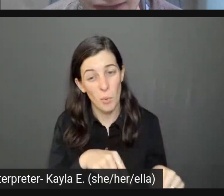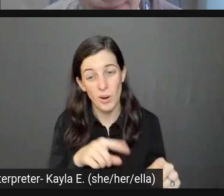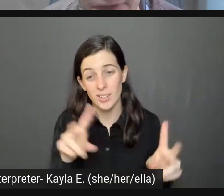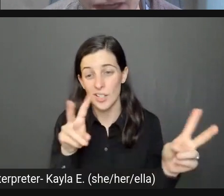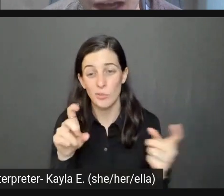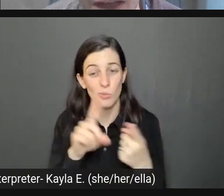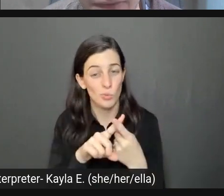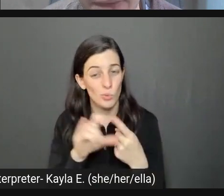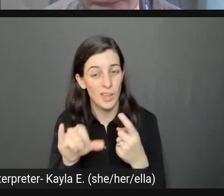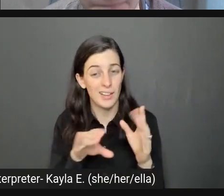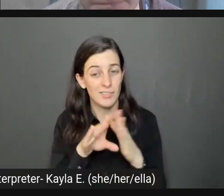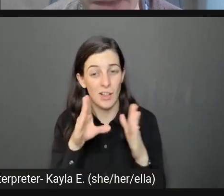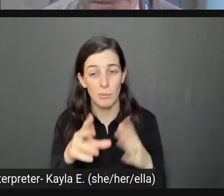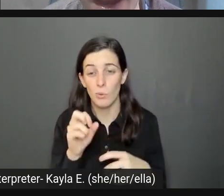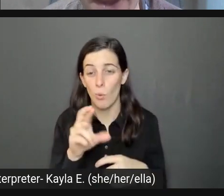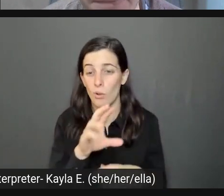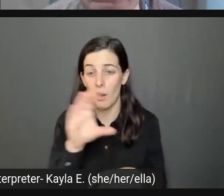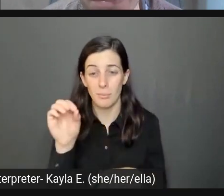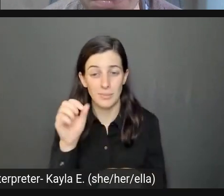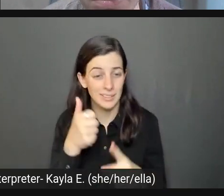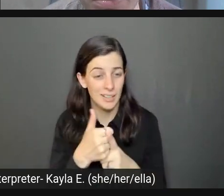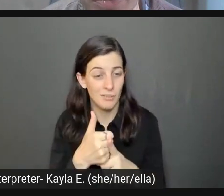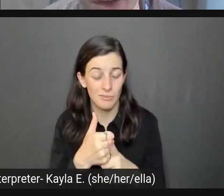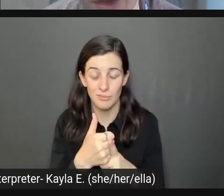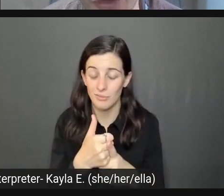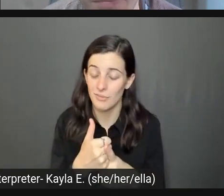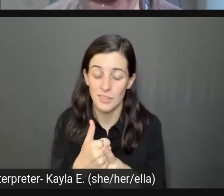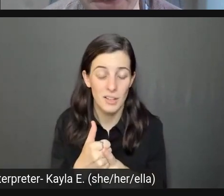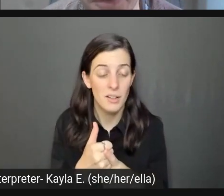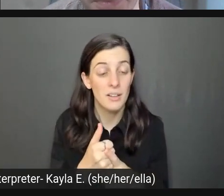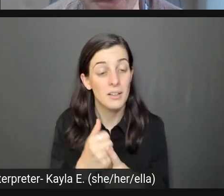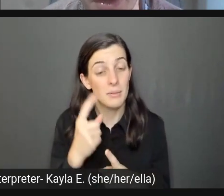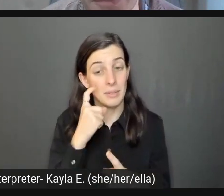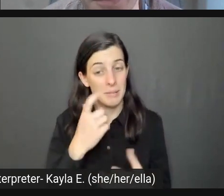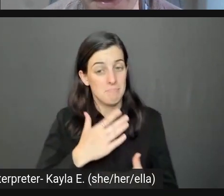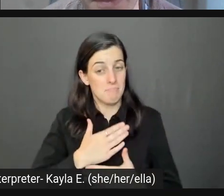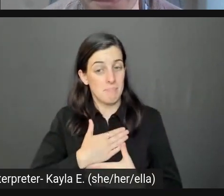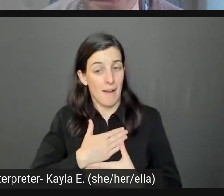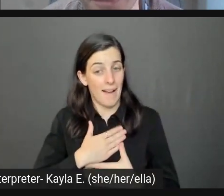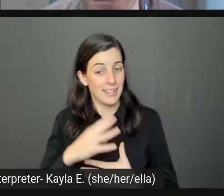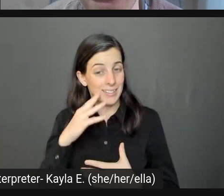because according to my experience with certain people